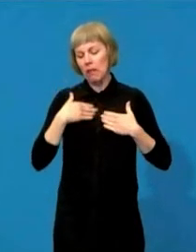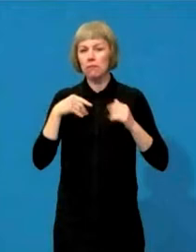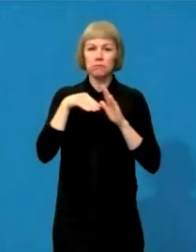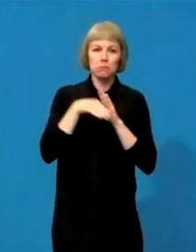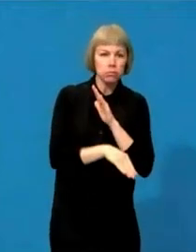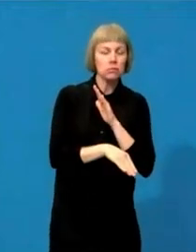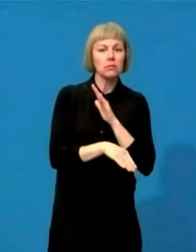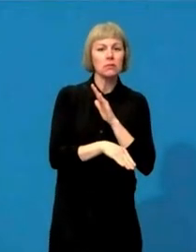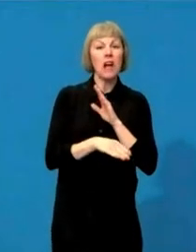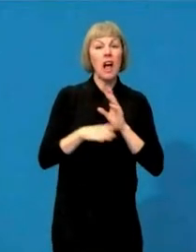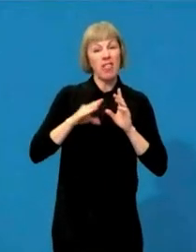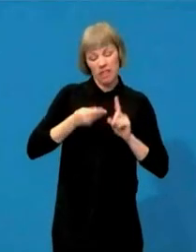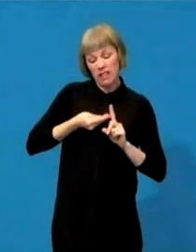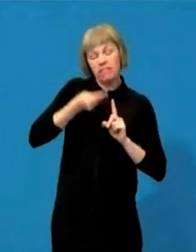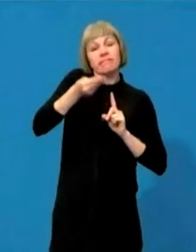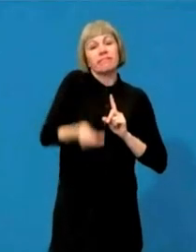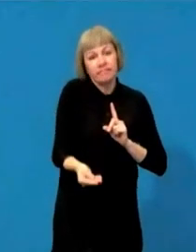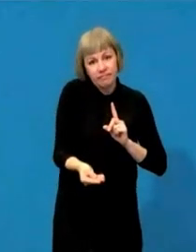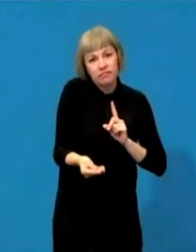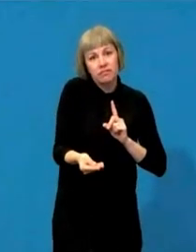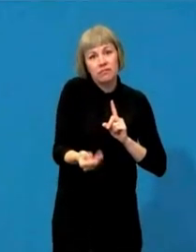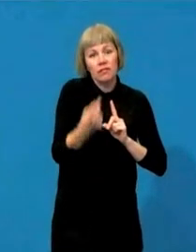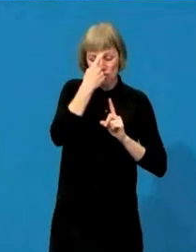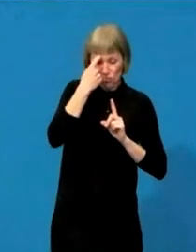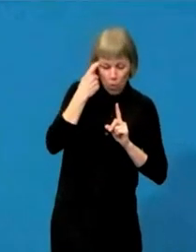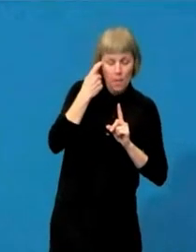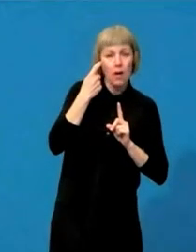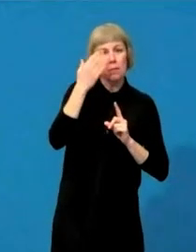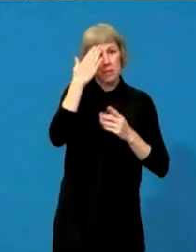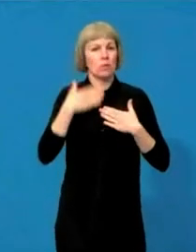trauma that's been passed down from previous experiences of the parents or the